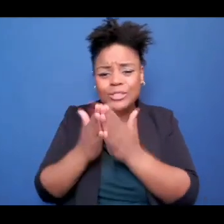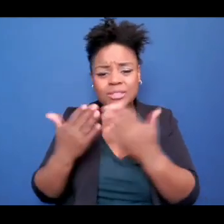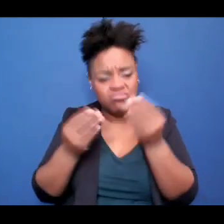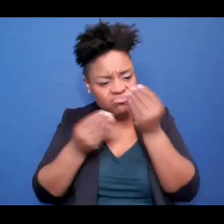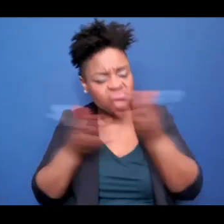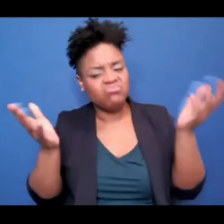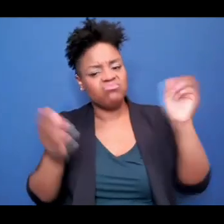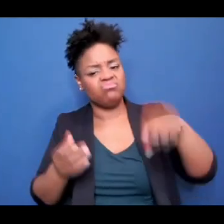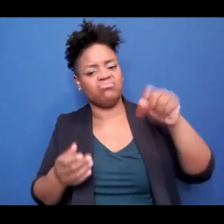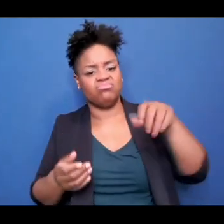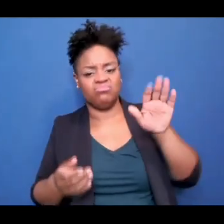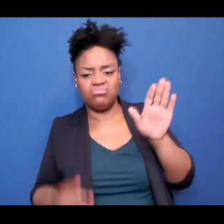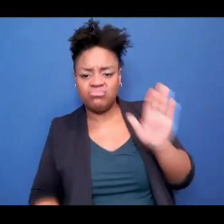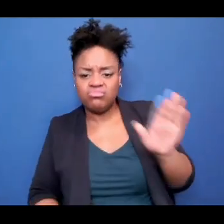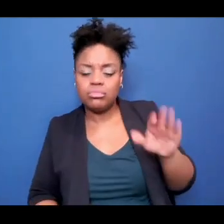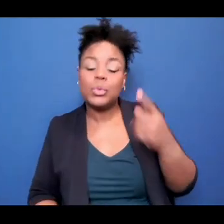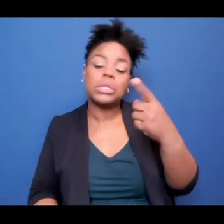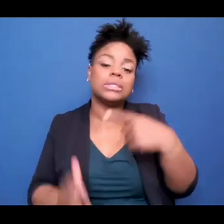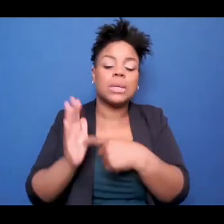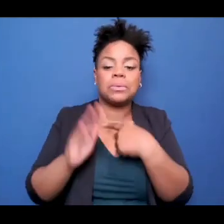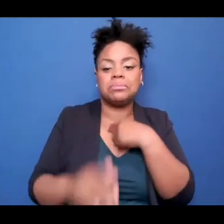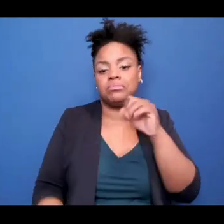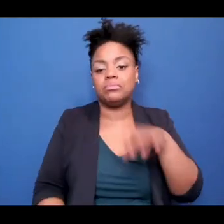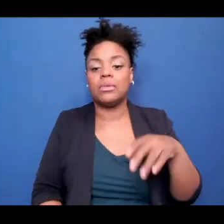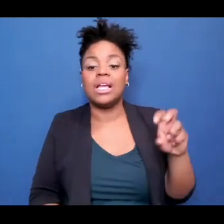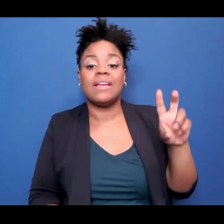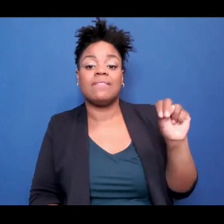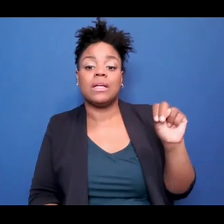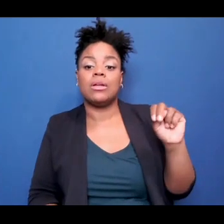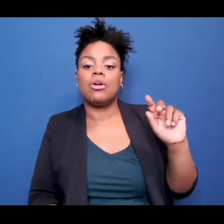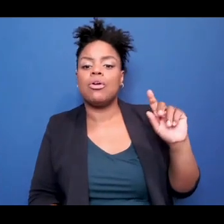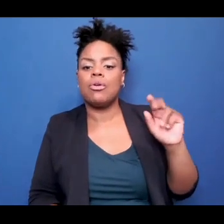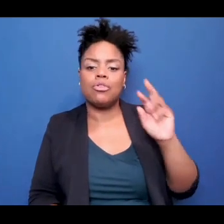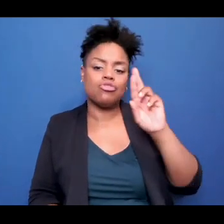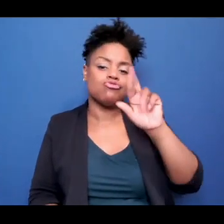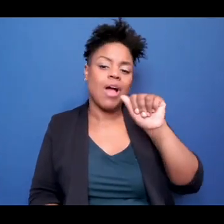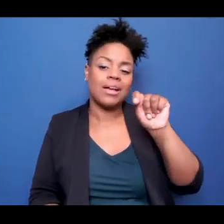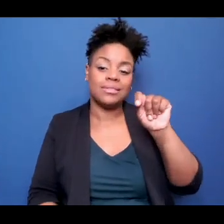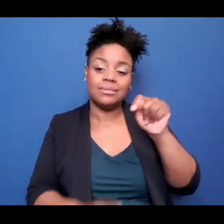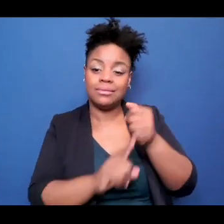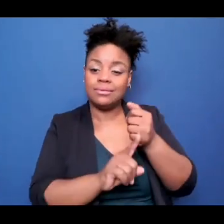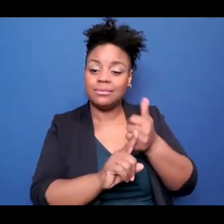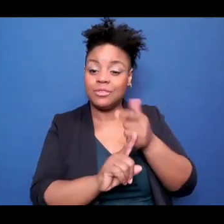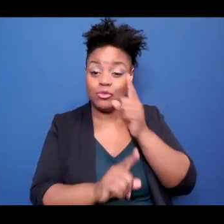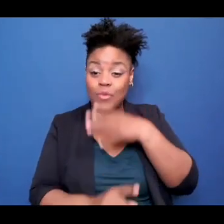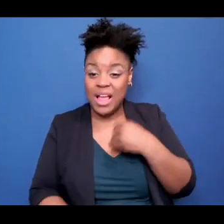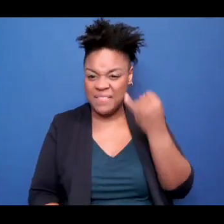PSYCHIATRY AND GUTHRIE'S EVEN THE RAT WAS WHITE DOCUMENT THE LONG HISTORY OF SCIENTIFIC